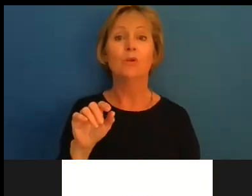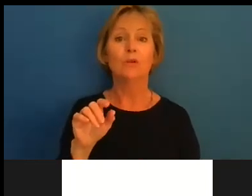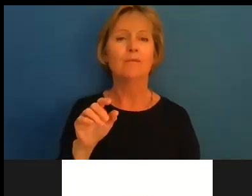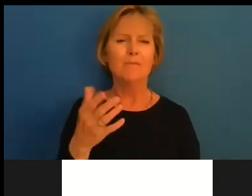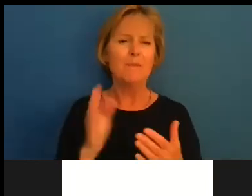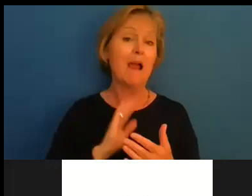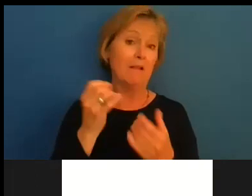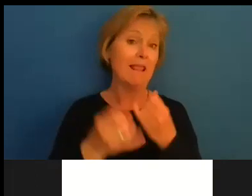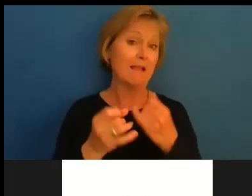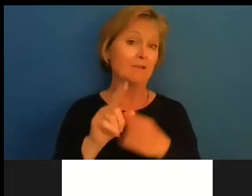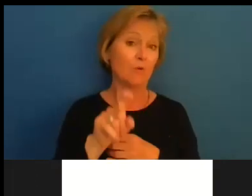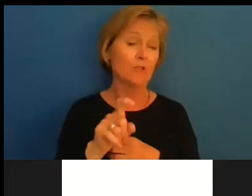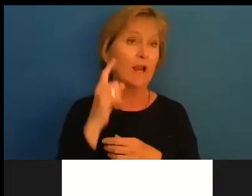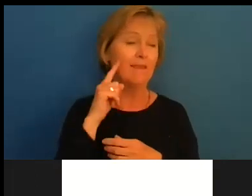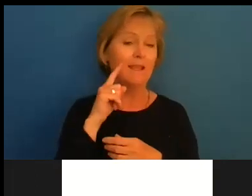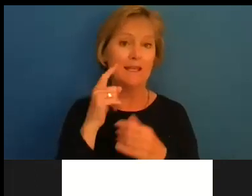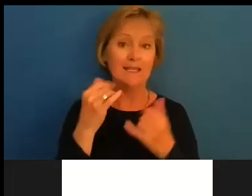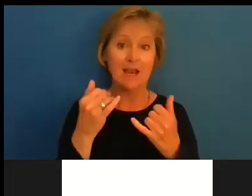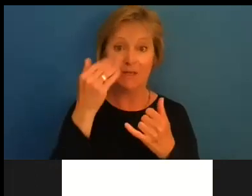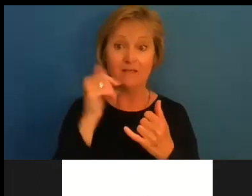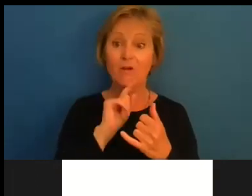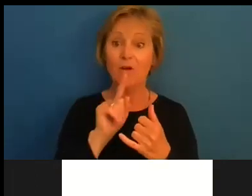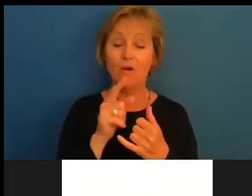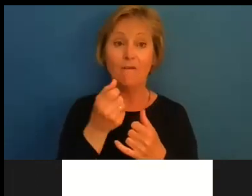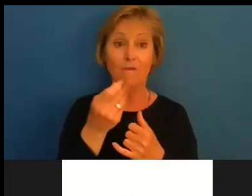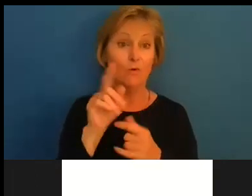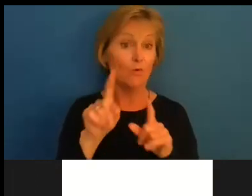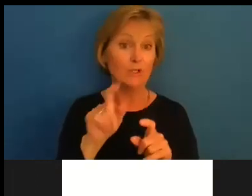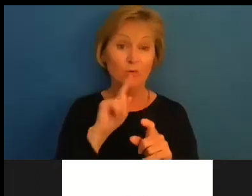I think what I'll end up doing, since there are questions we didn't get to, I think